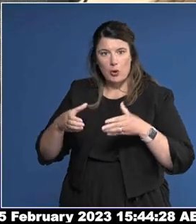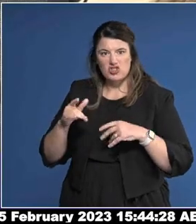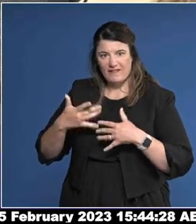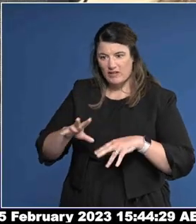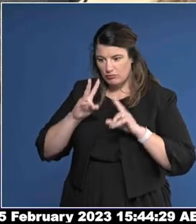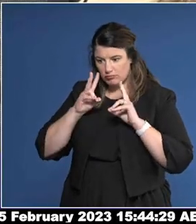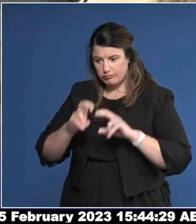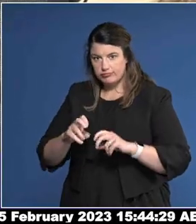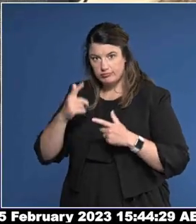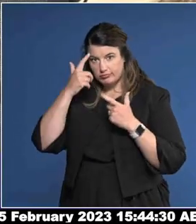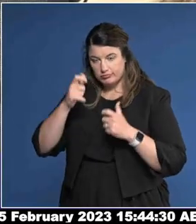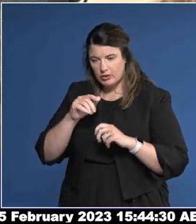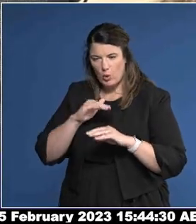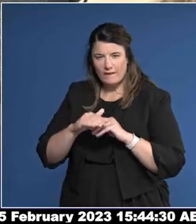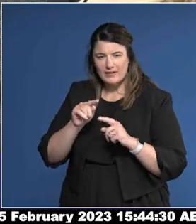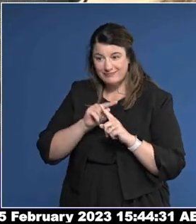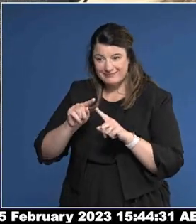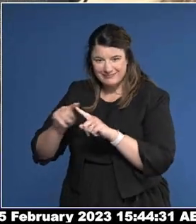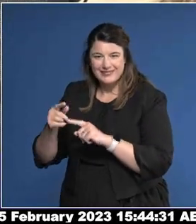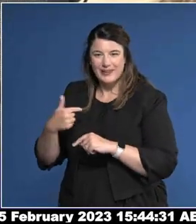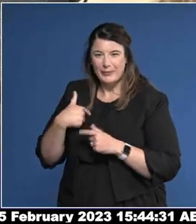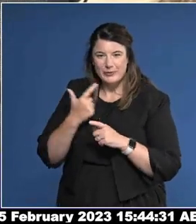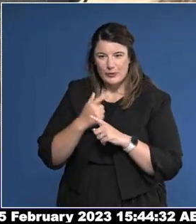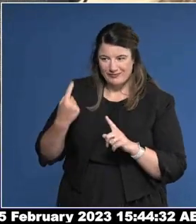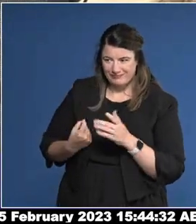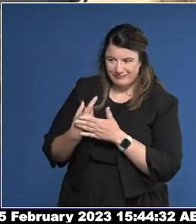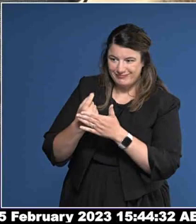have spoken about a number of times in this hearing? Yes, I have.